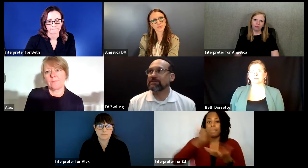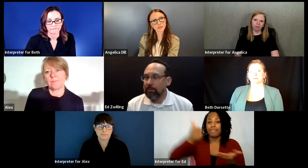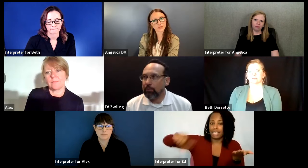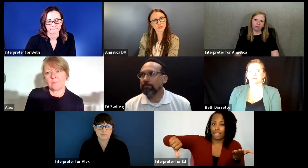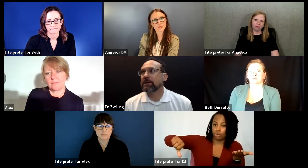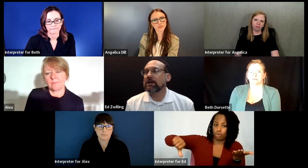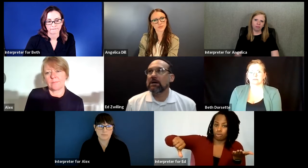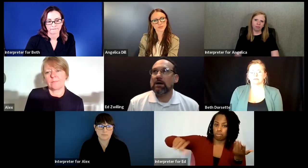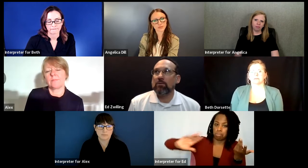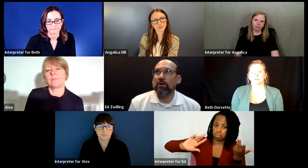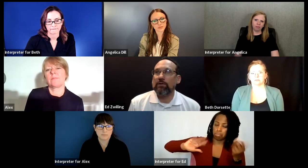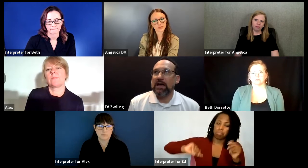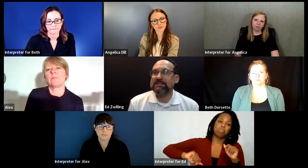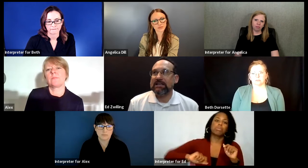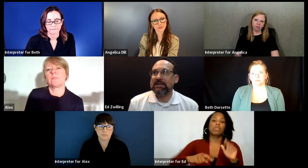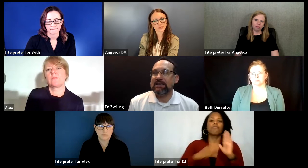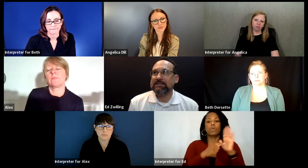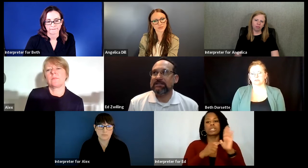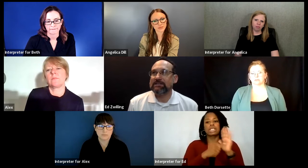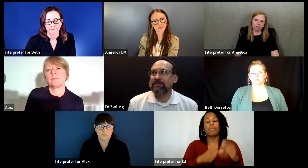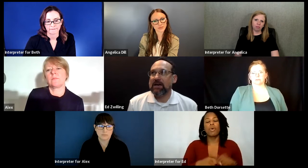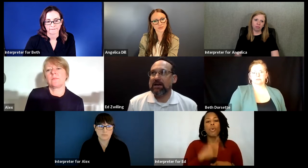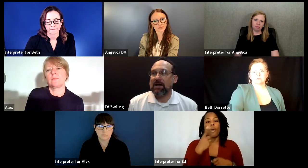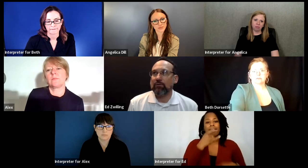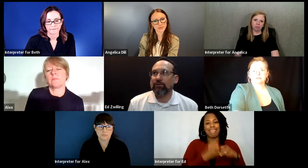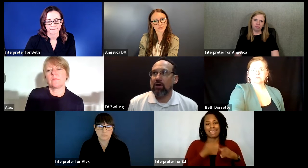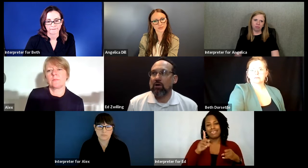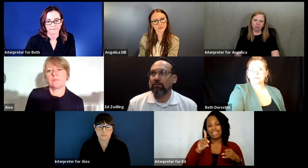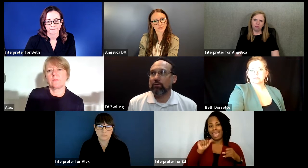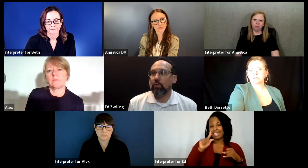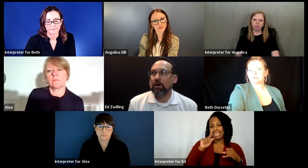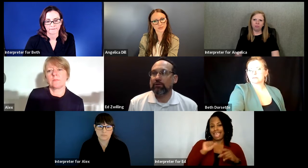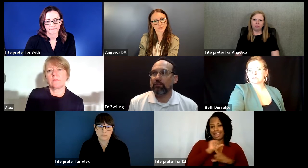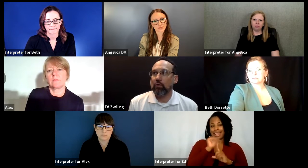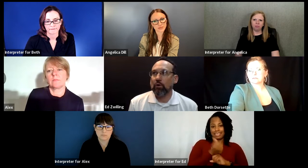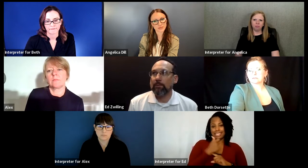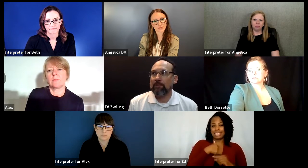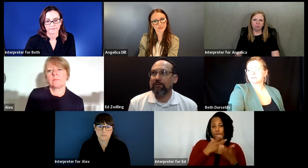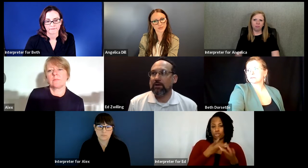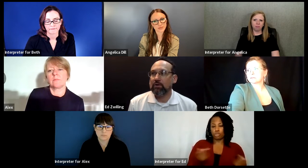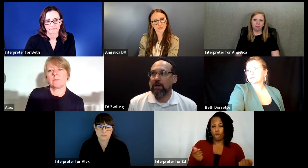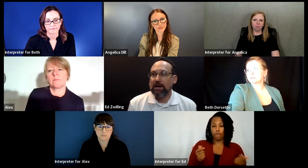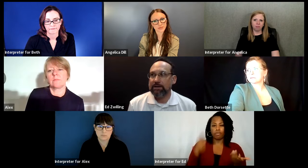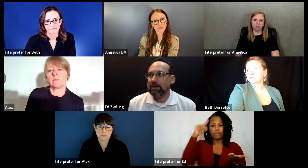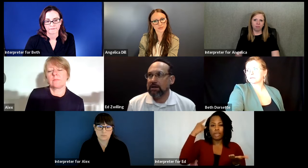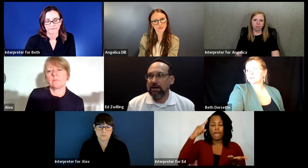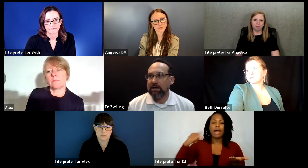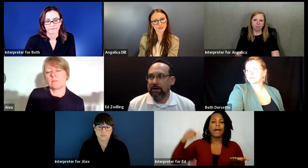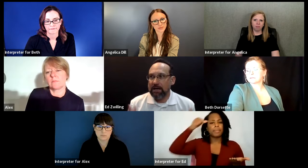So for example one of the last ADA cases I resolved was for a fellow who had a -- who